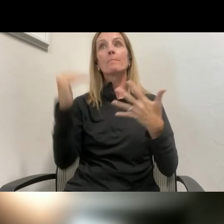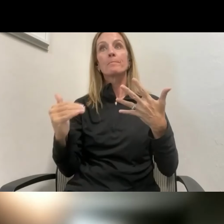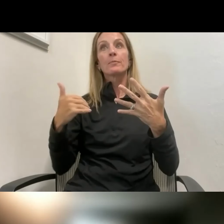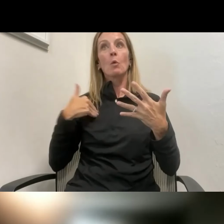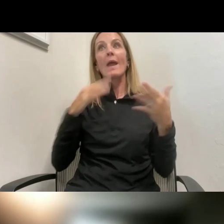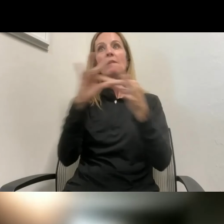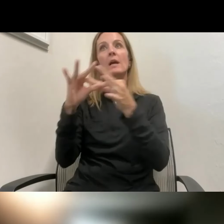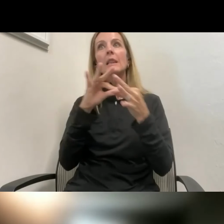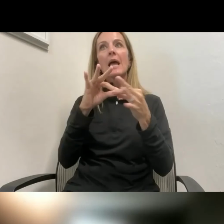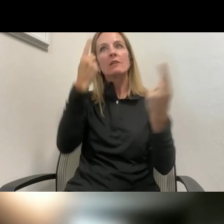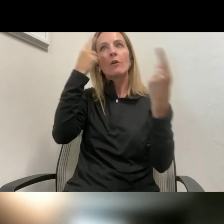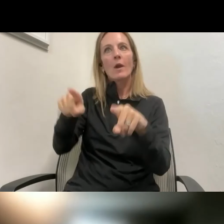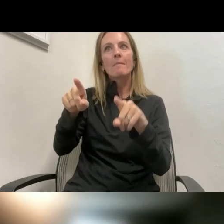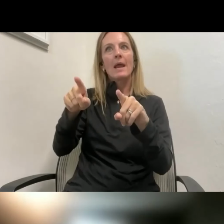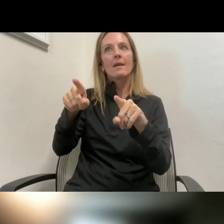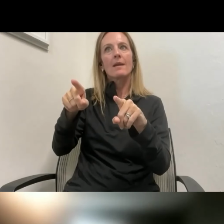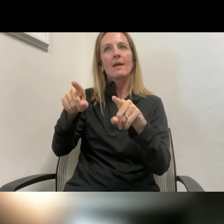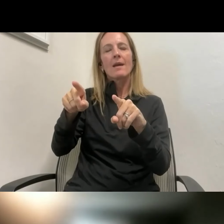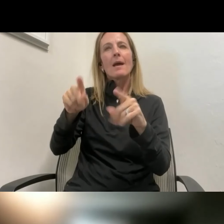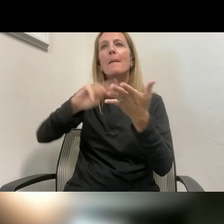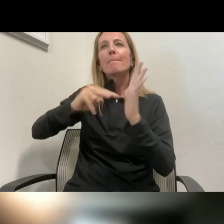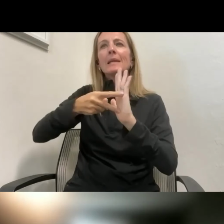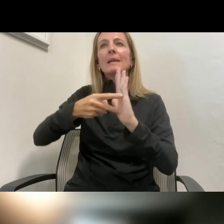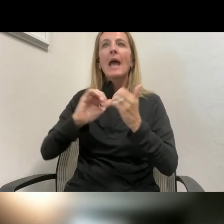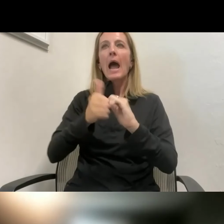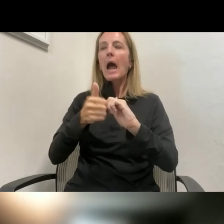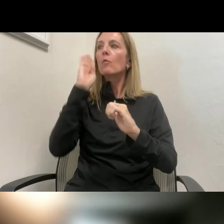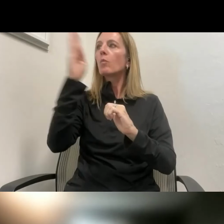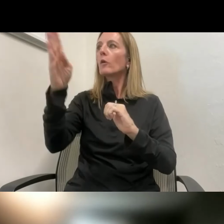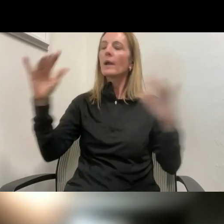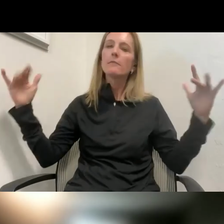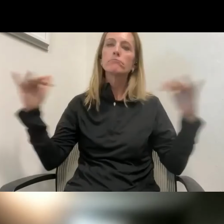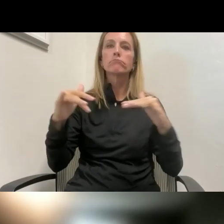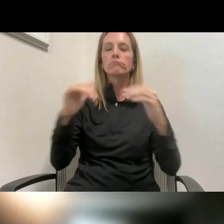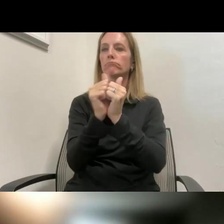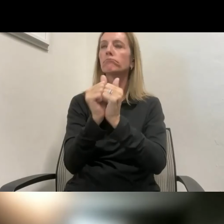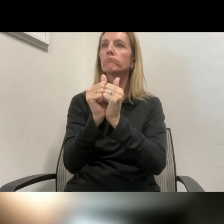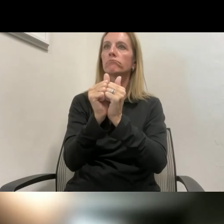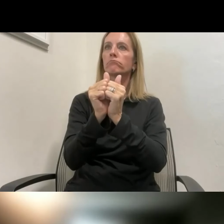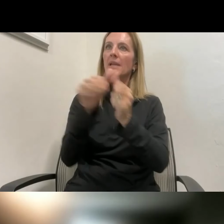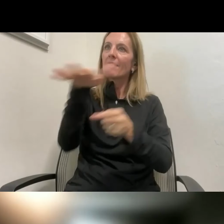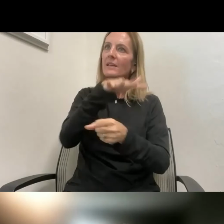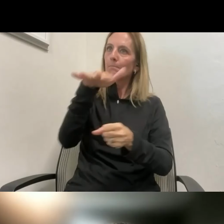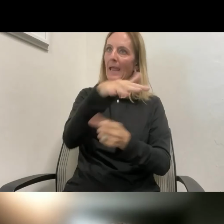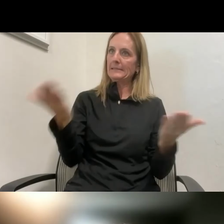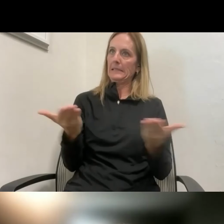in a space? In a circle here? And this is what I like to do when facilitating. We do this..